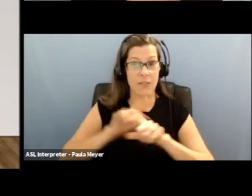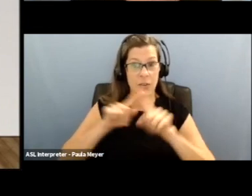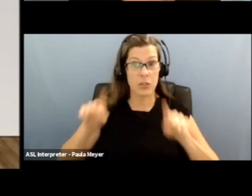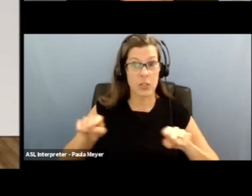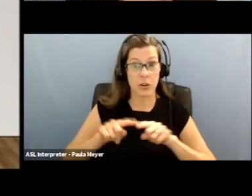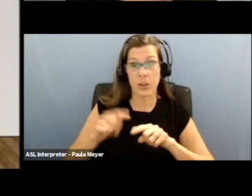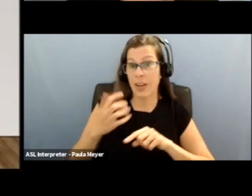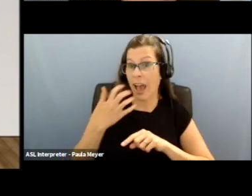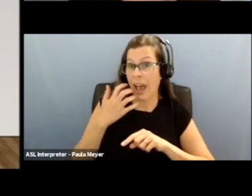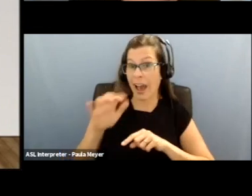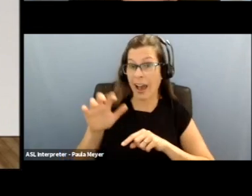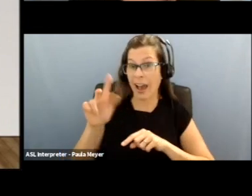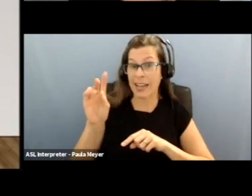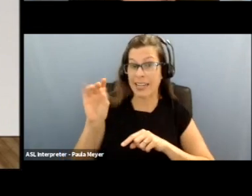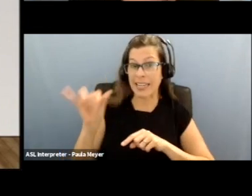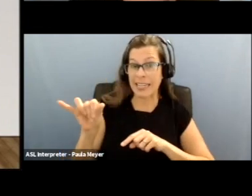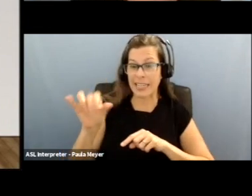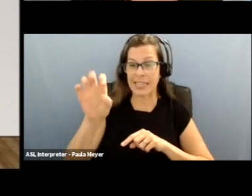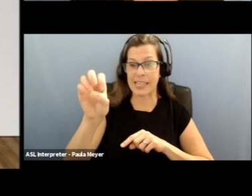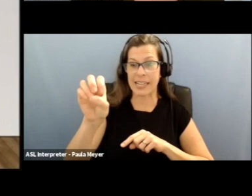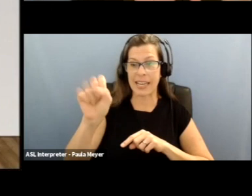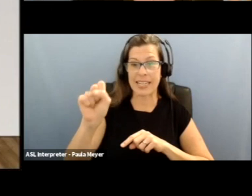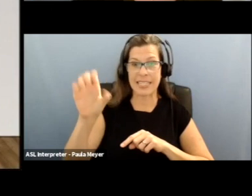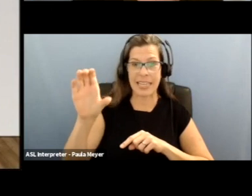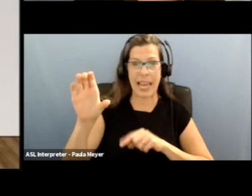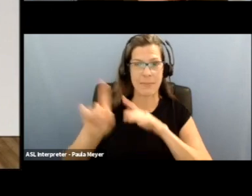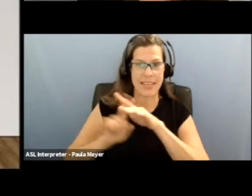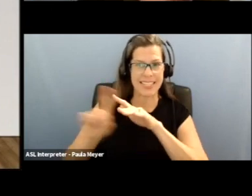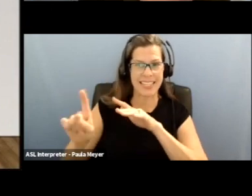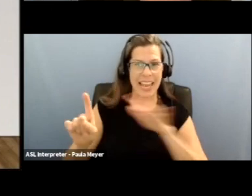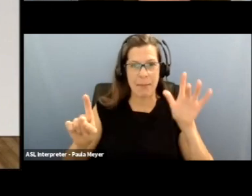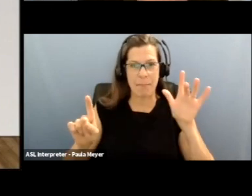is by pressing the Escape button on your keyboard. You'll want to use the Q&A feature